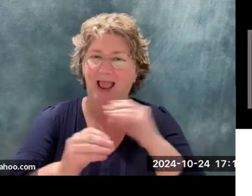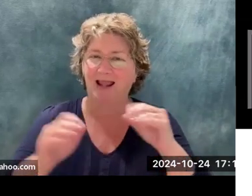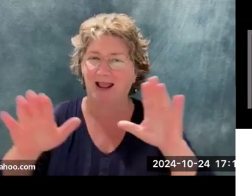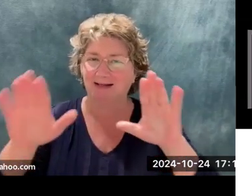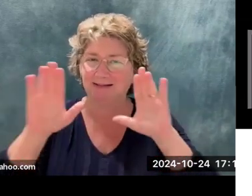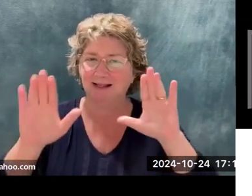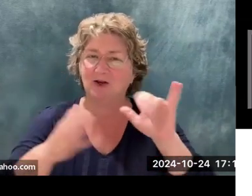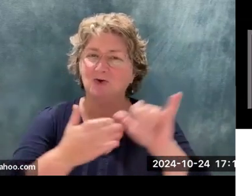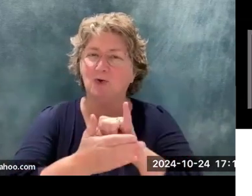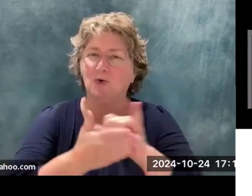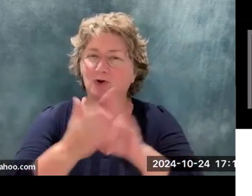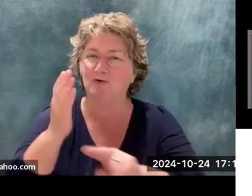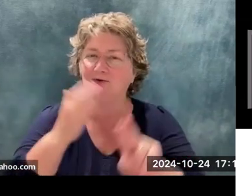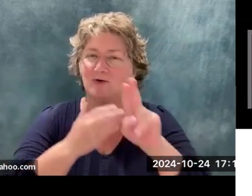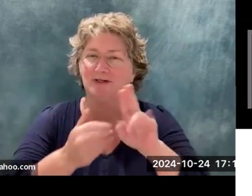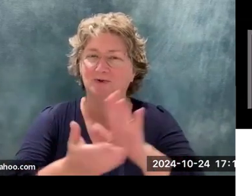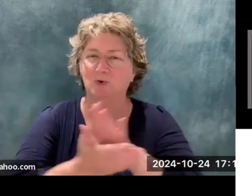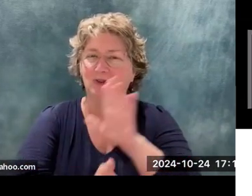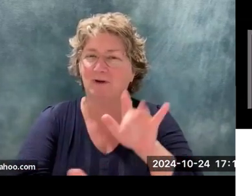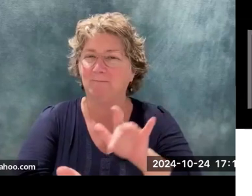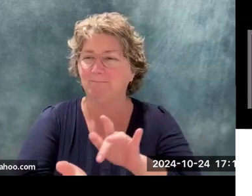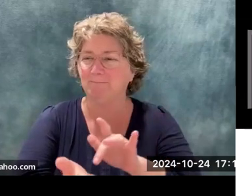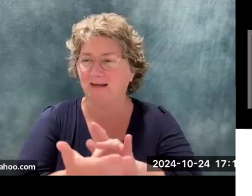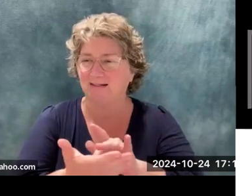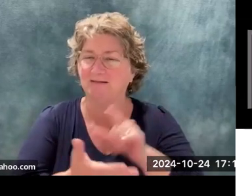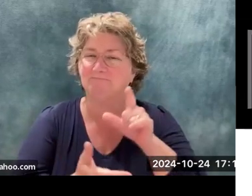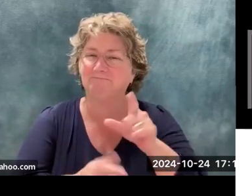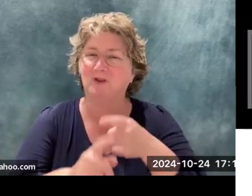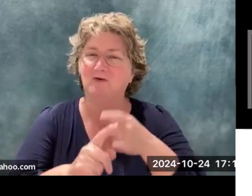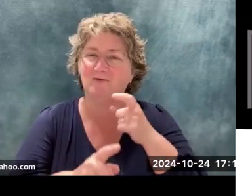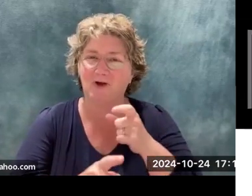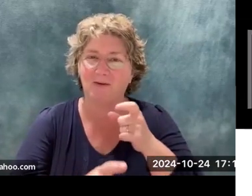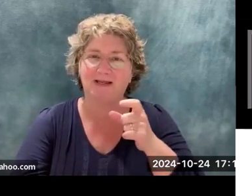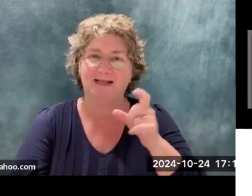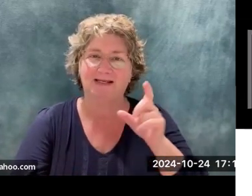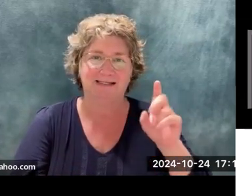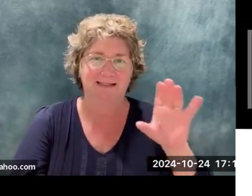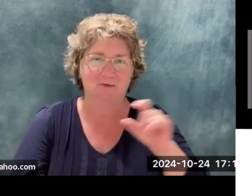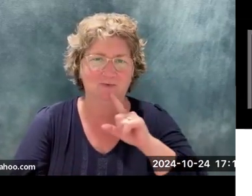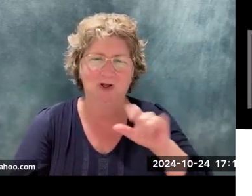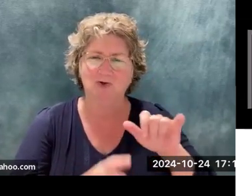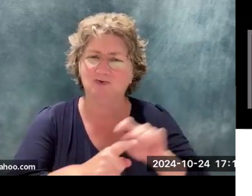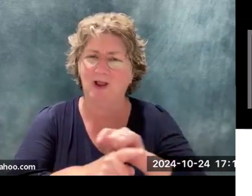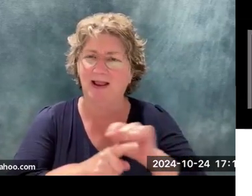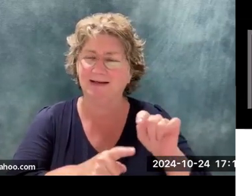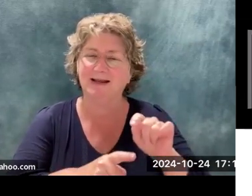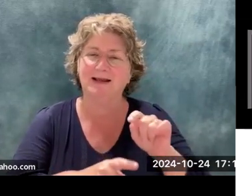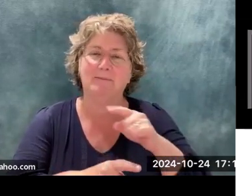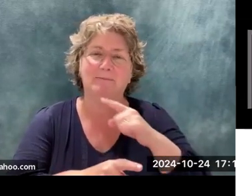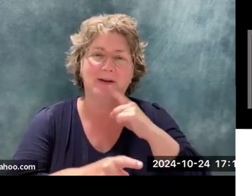Originally from Tennessee, she trained in medical anthropology and public health at the University of Connecticut